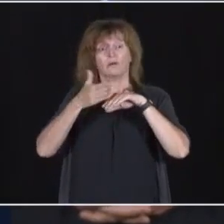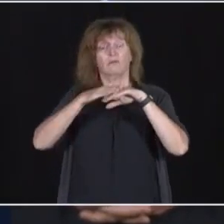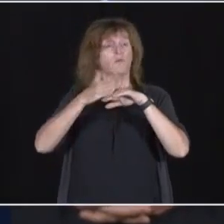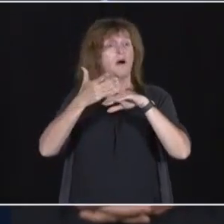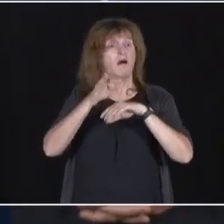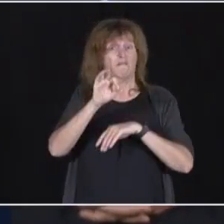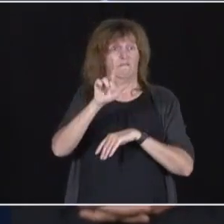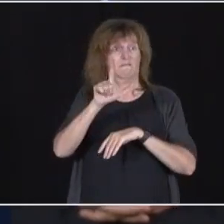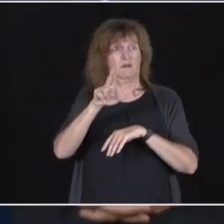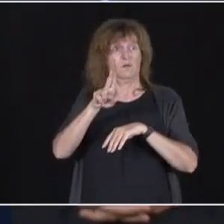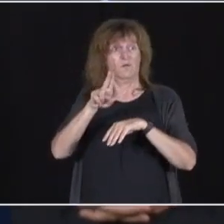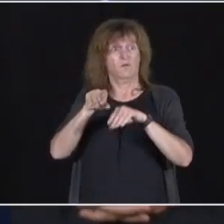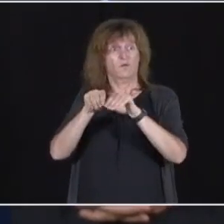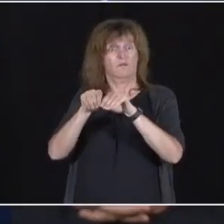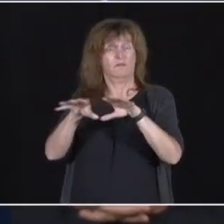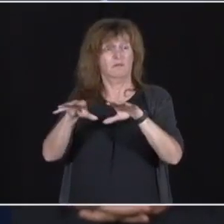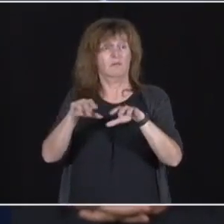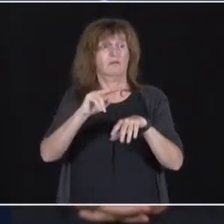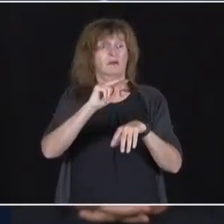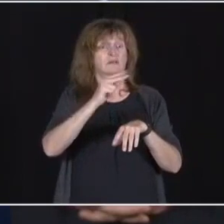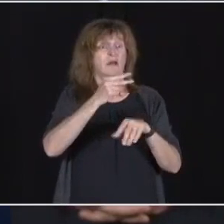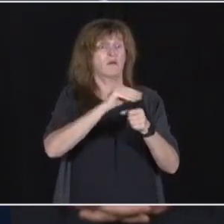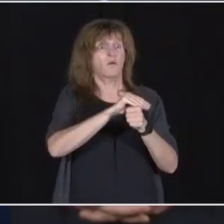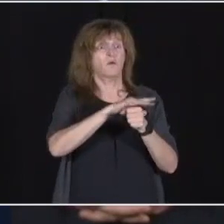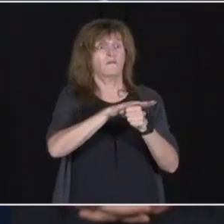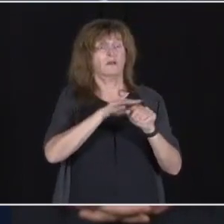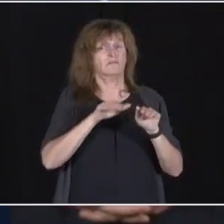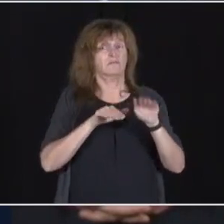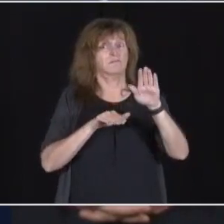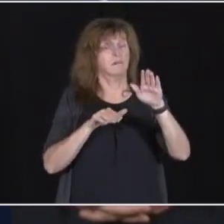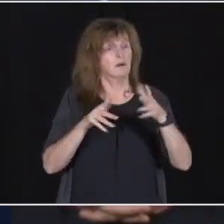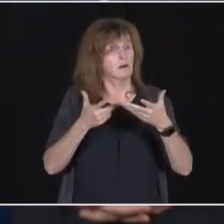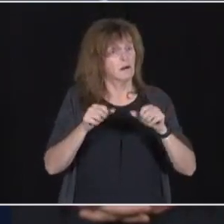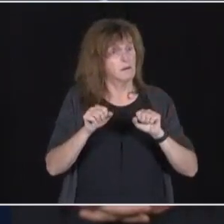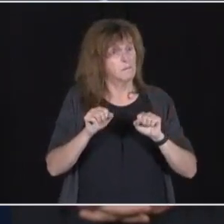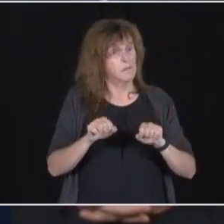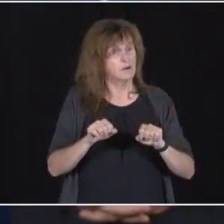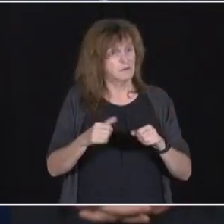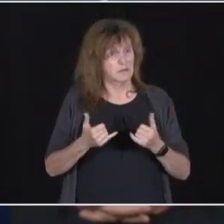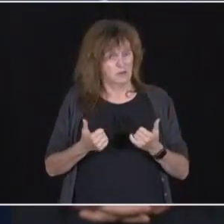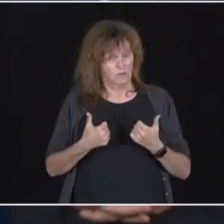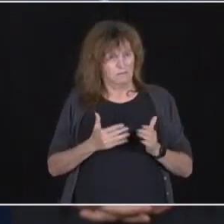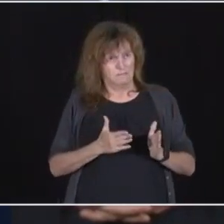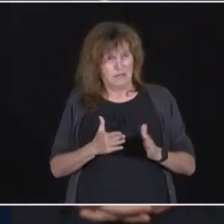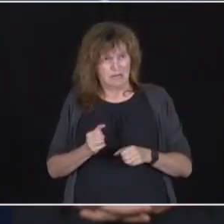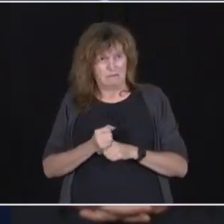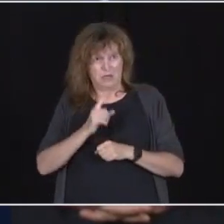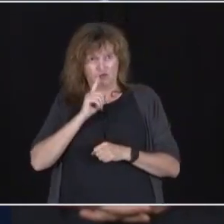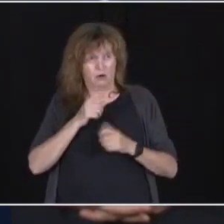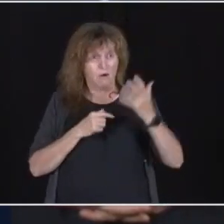Both the mystery of long-term care and the mystery of hell. We are facing conditions coming up in September. Sometime, probably.